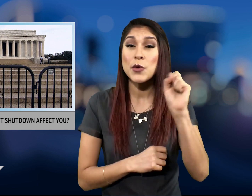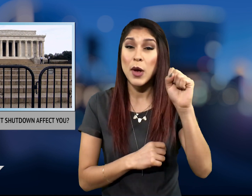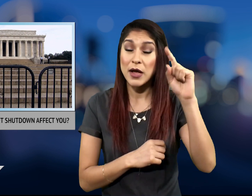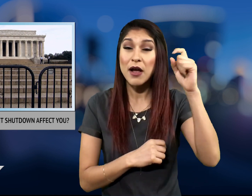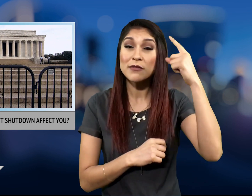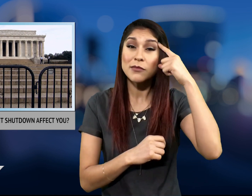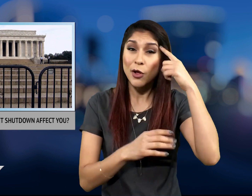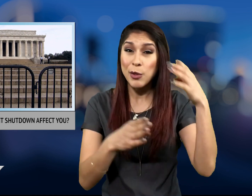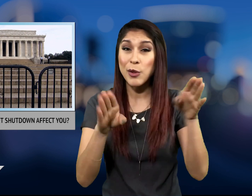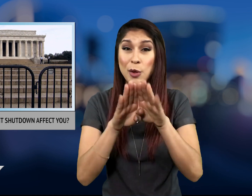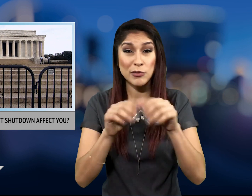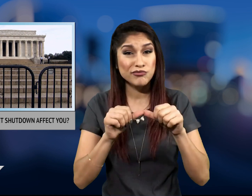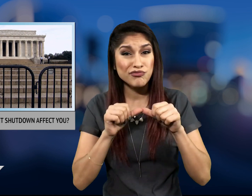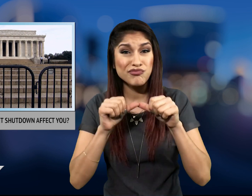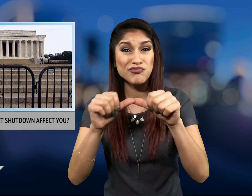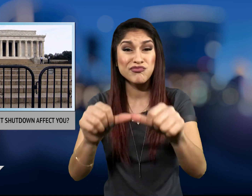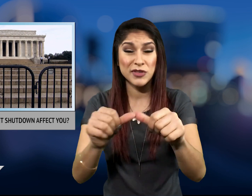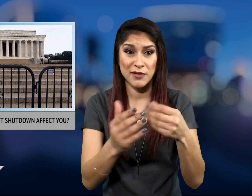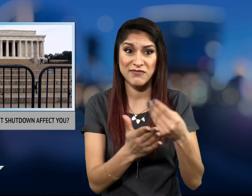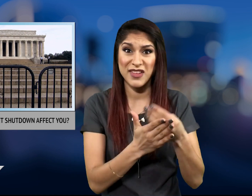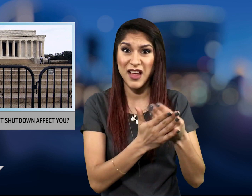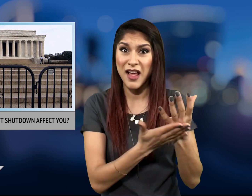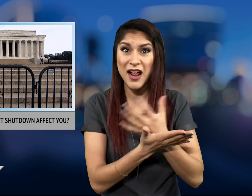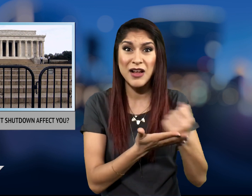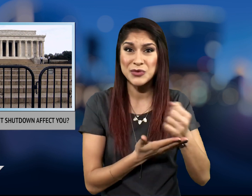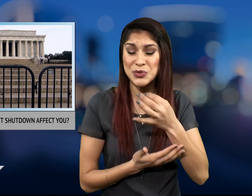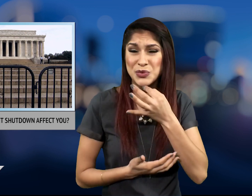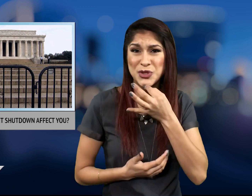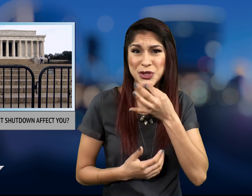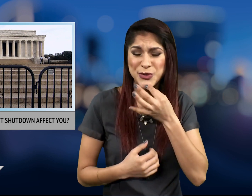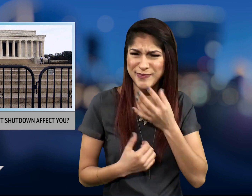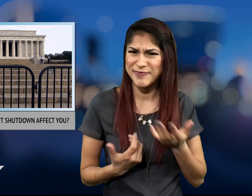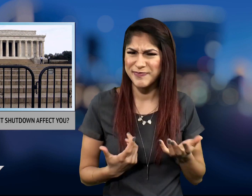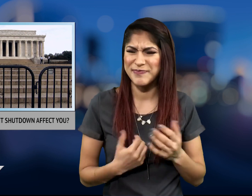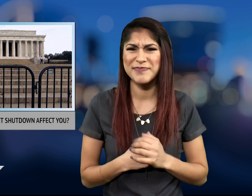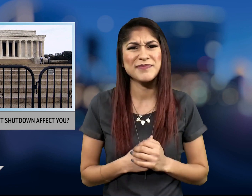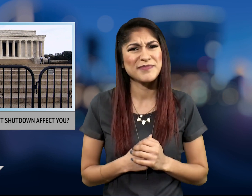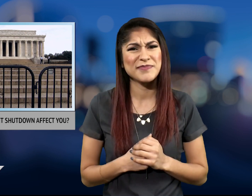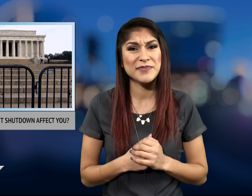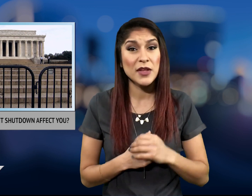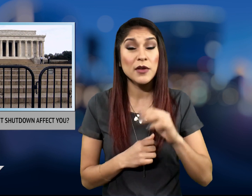Funding will run out if the shutdown drags on.